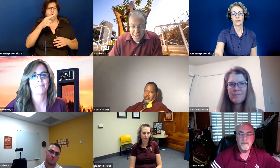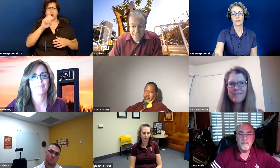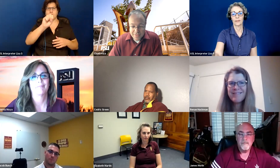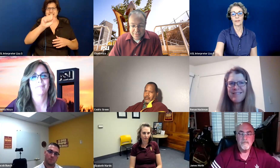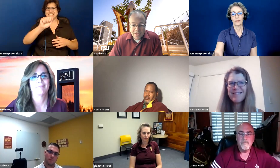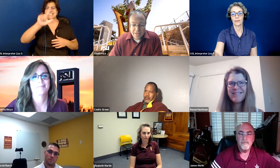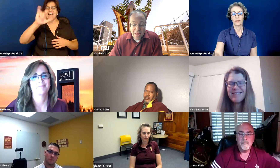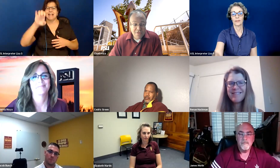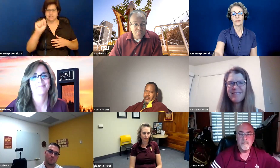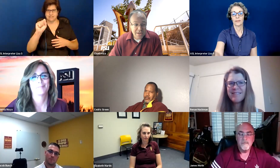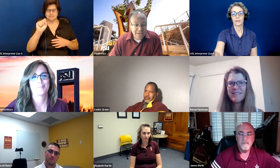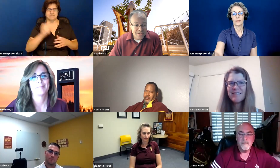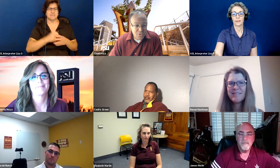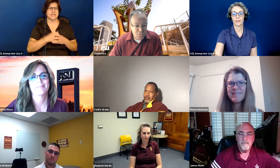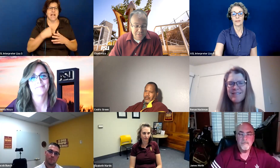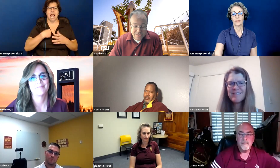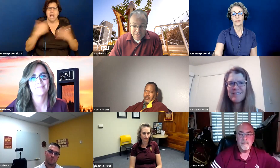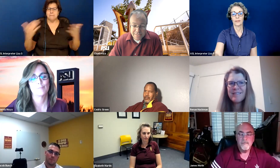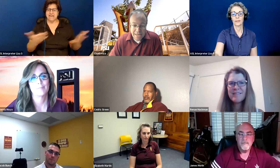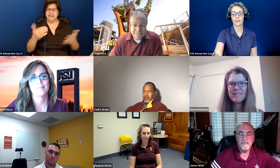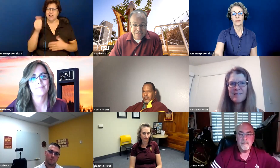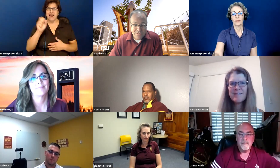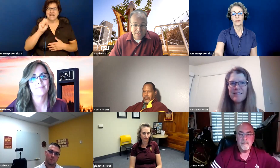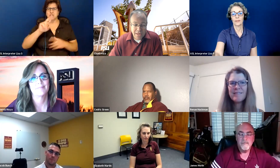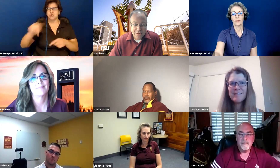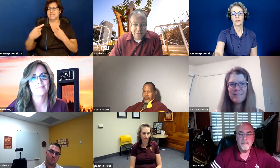and I have been at ASU since 1997, right?